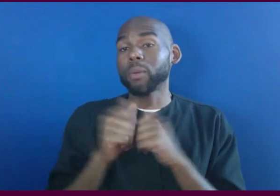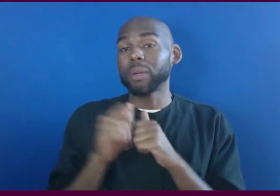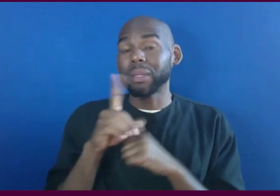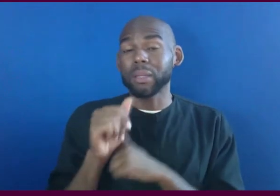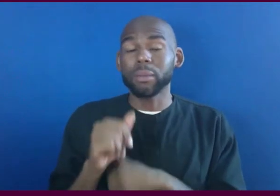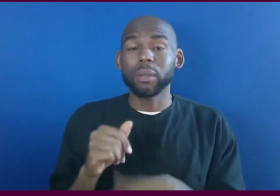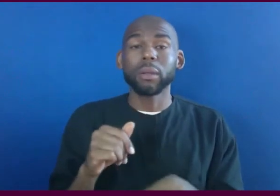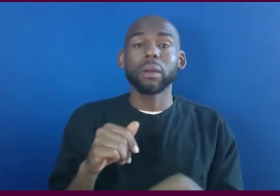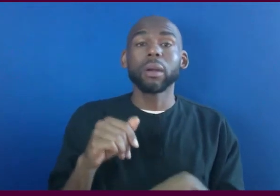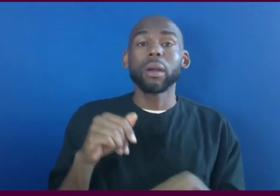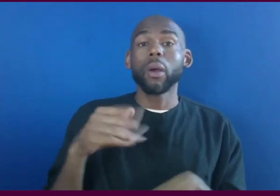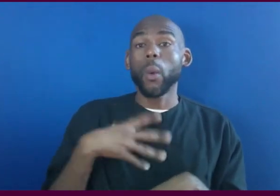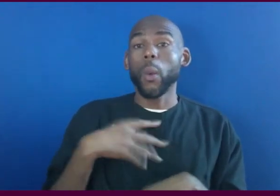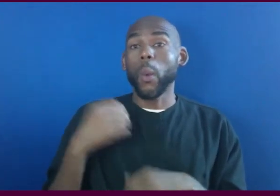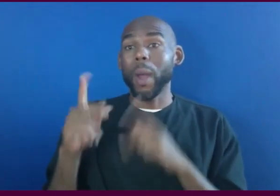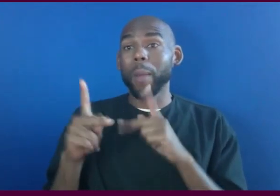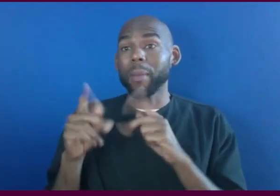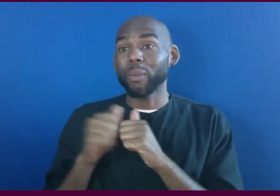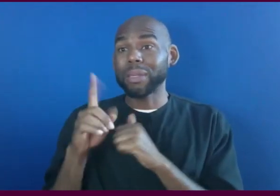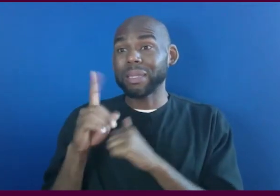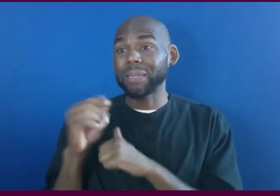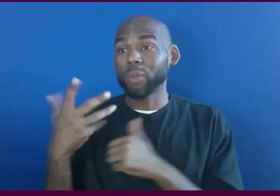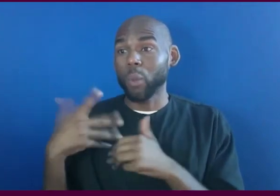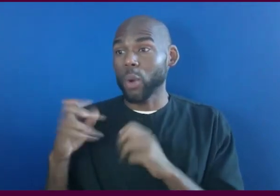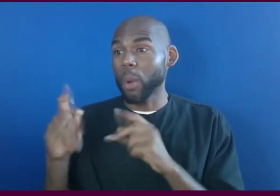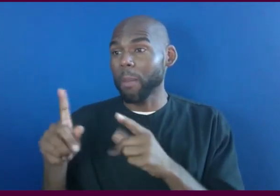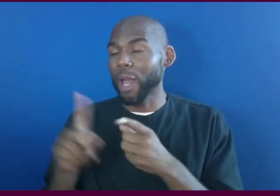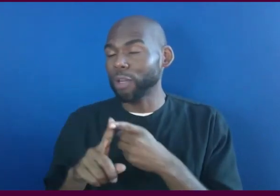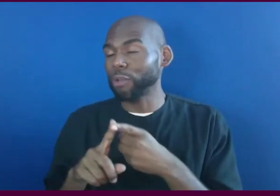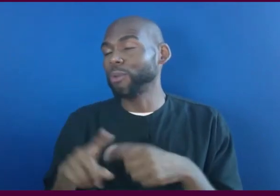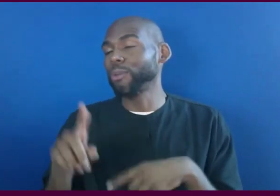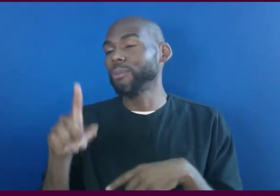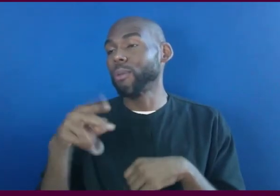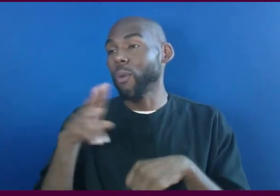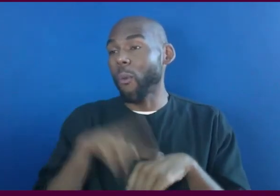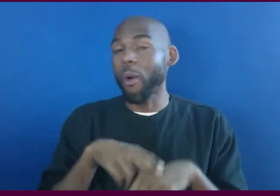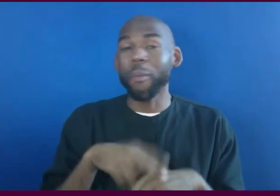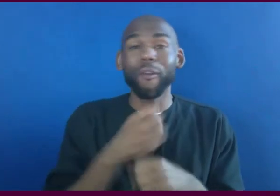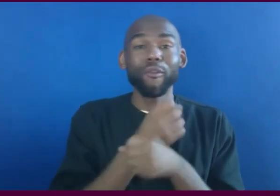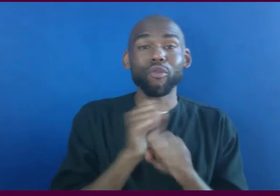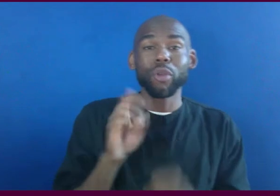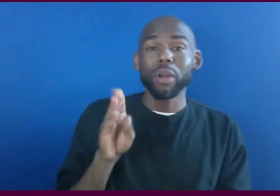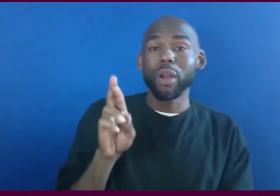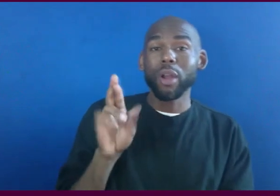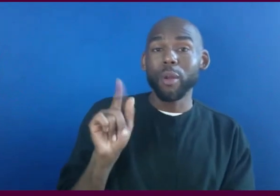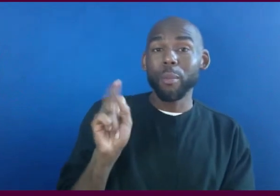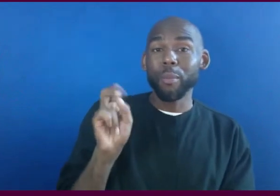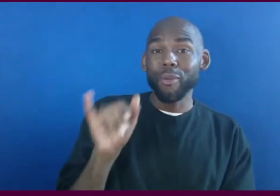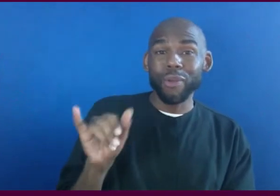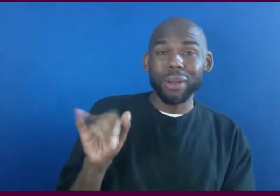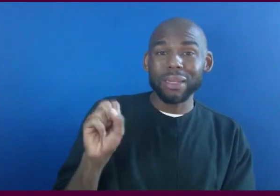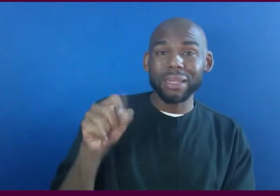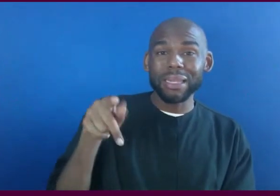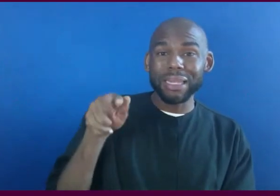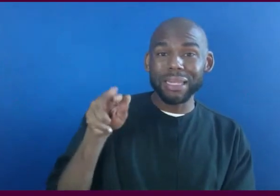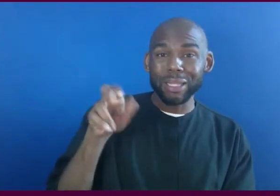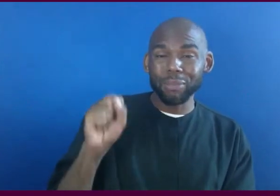movement, to why people with disabilities don't want to go back to normal, to disabled TikTok creators that you need to be following. There is no shortage of content.